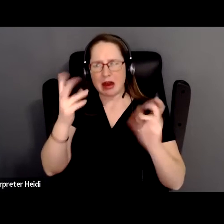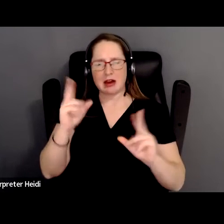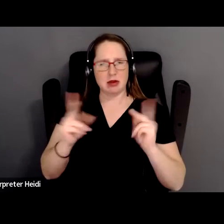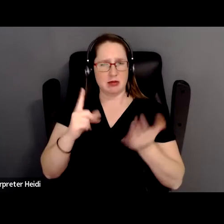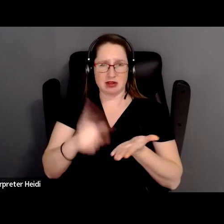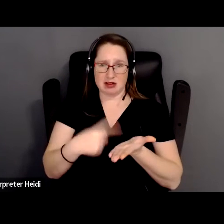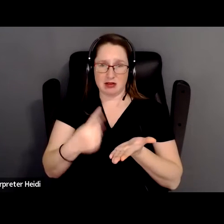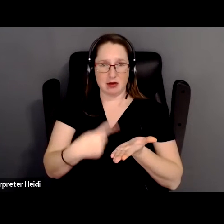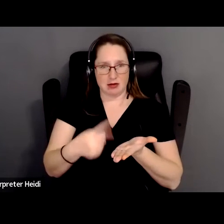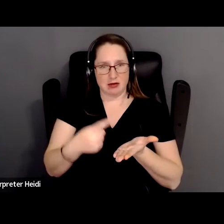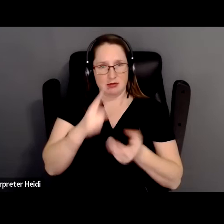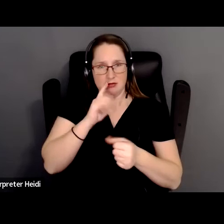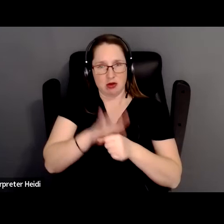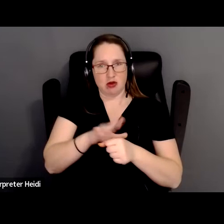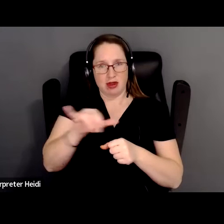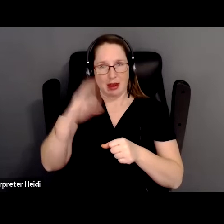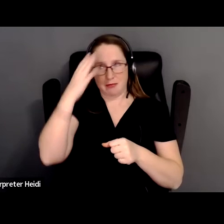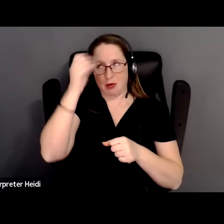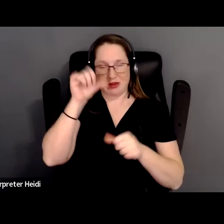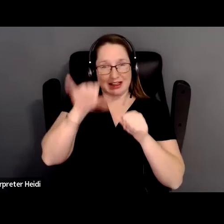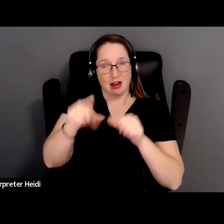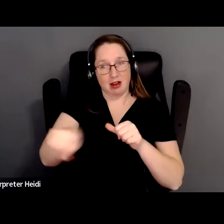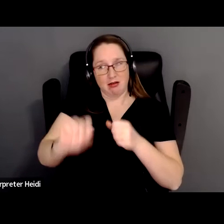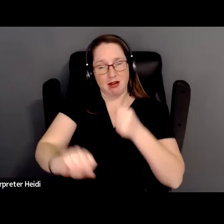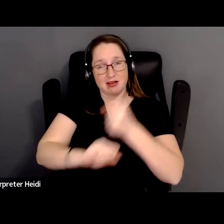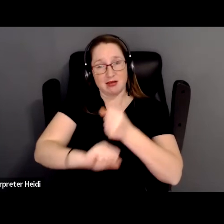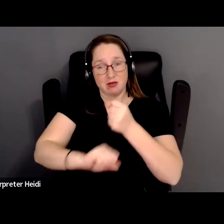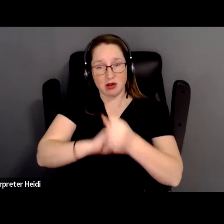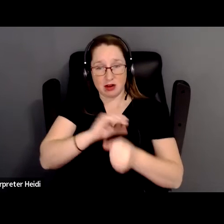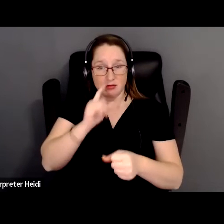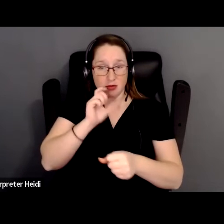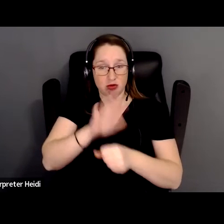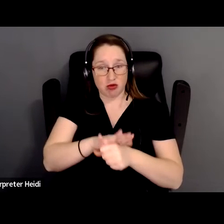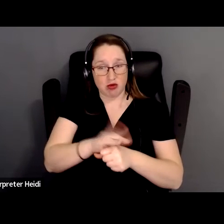to make the memory so that they can support you and make sure that they're checking in.